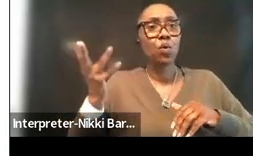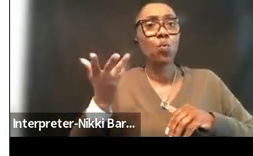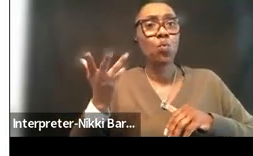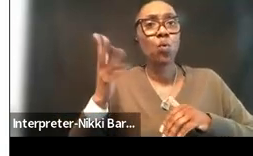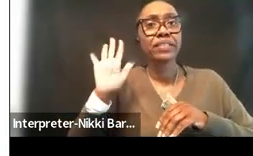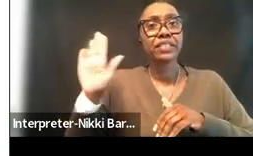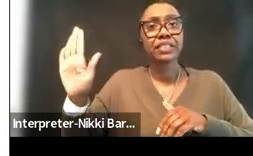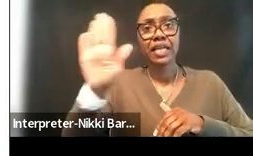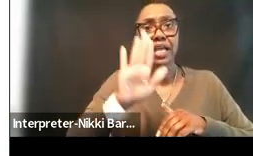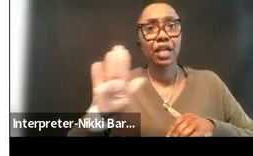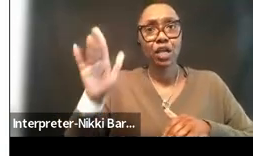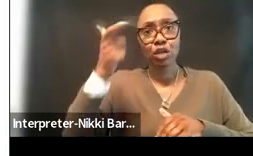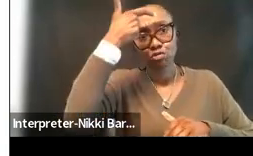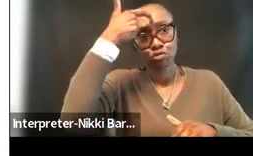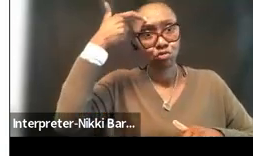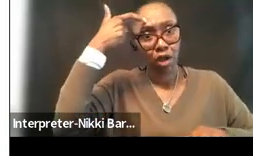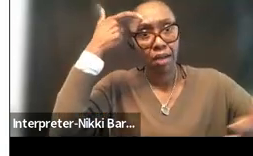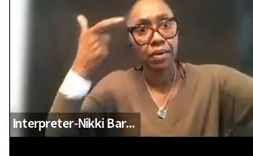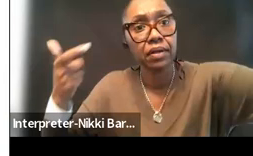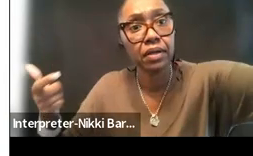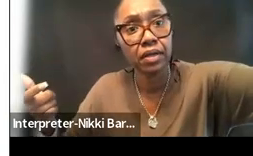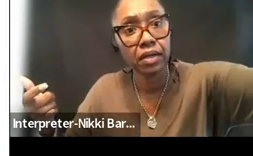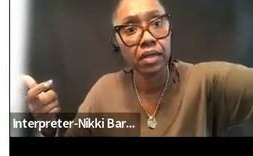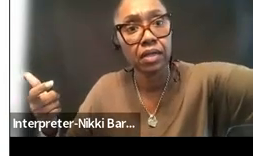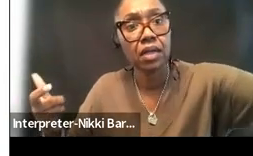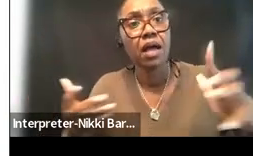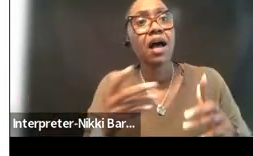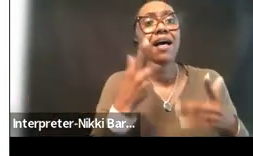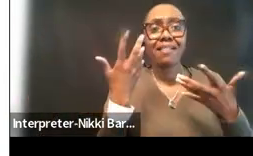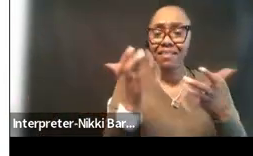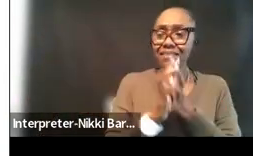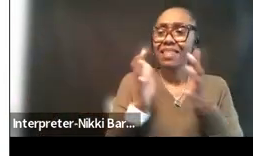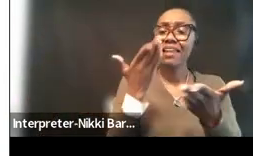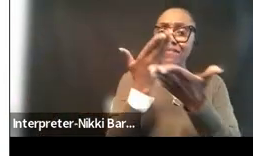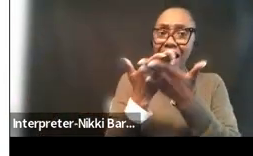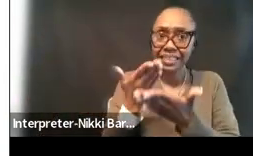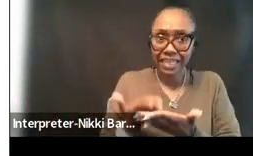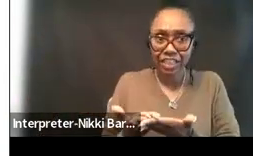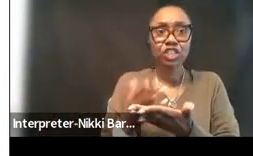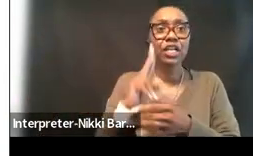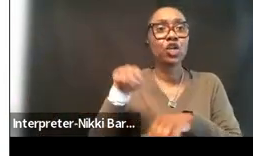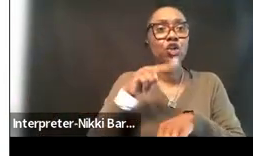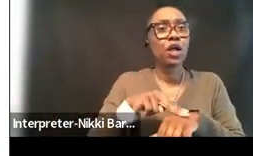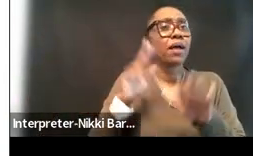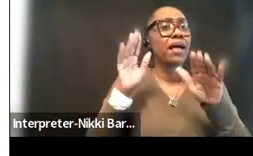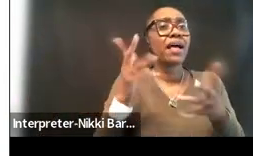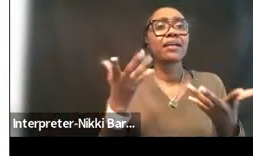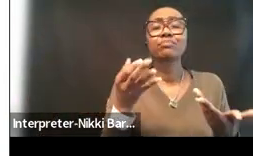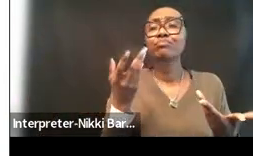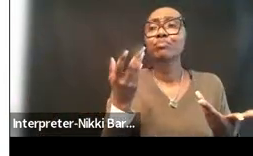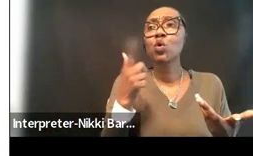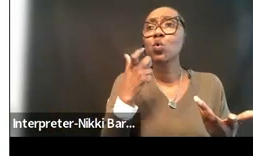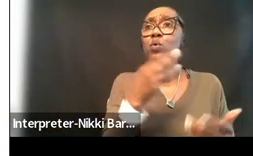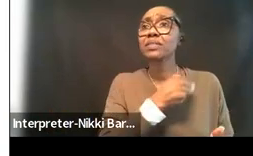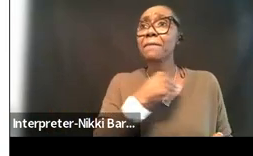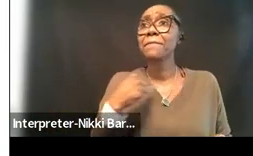There's a lot of validation, a lot of normalization, and then eventually there's this wonderful process where someone who was a member of a support group transitions from the one being supported into actually utilizing their experience to support others.